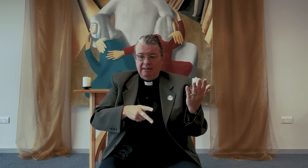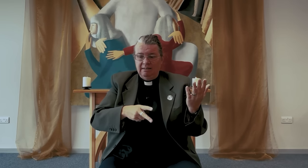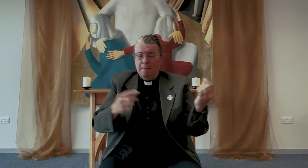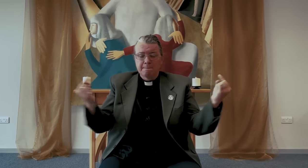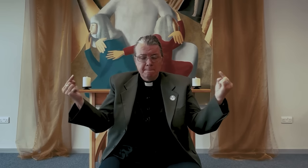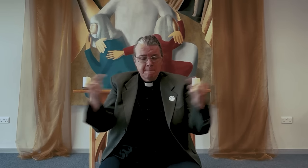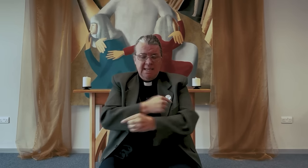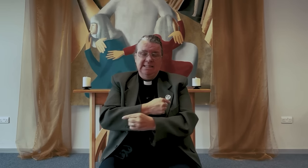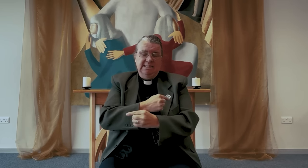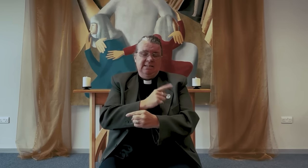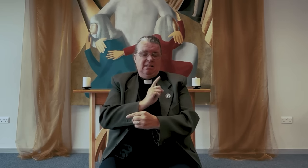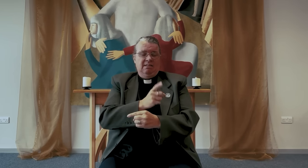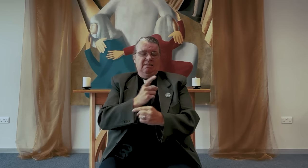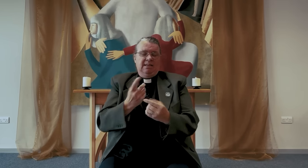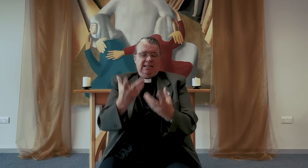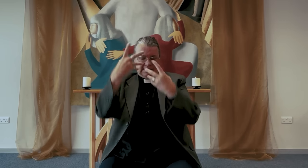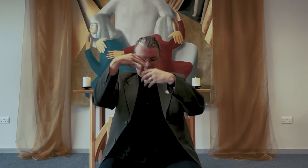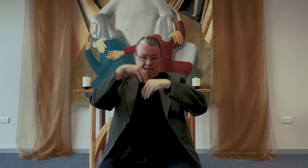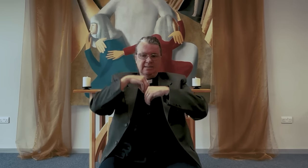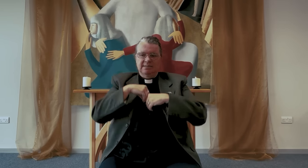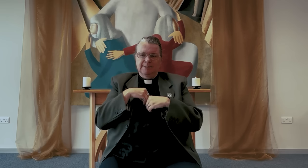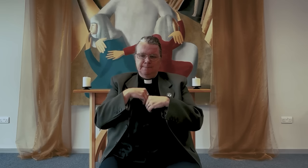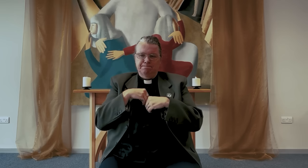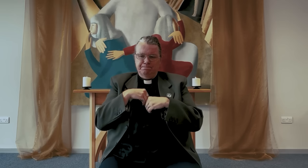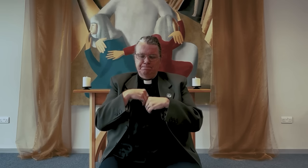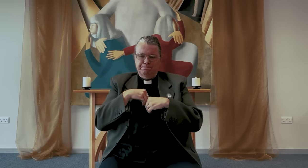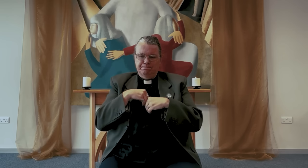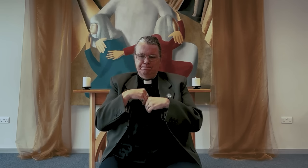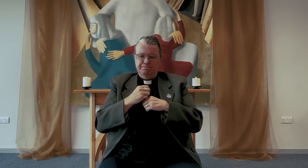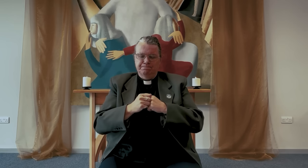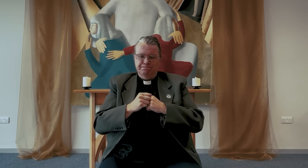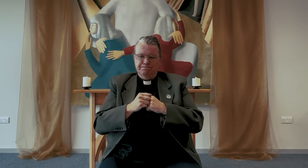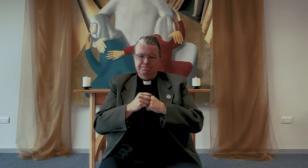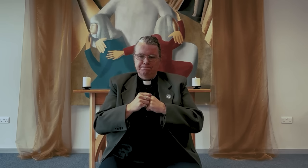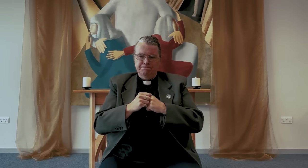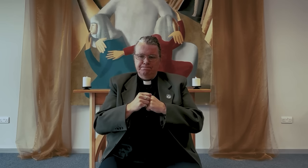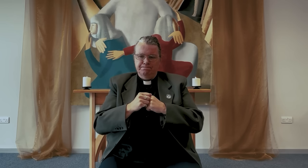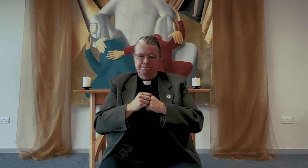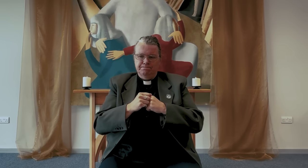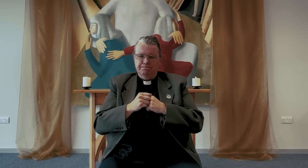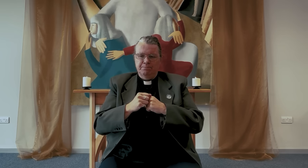If I had relied on memory of the passage and not read it again, I would have missed those insights.